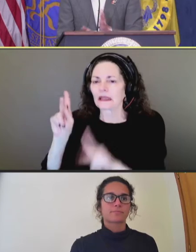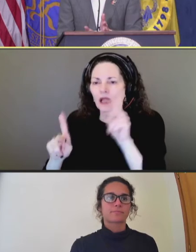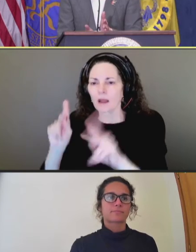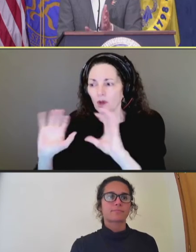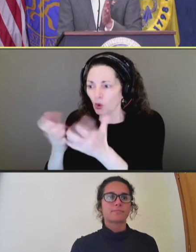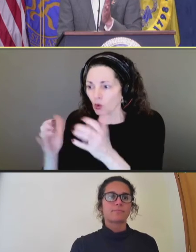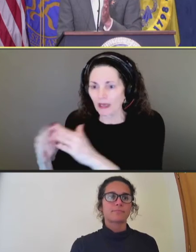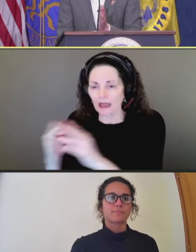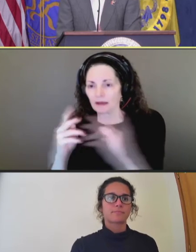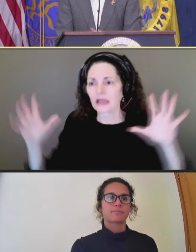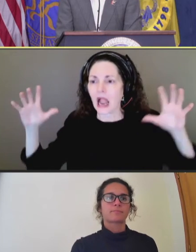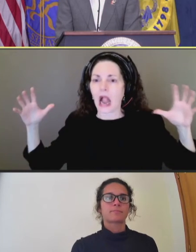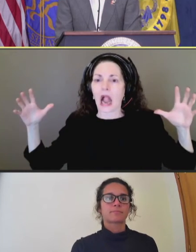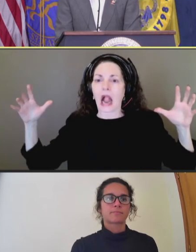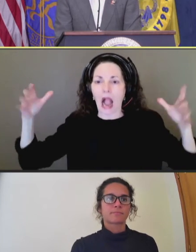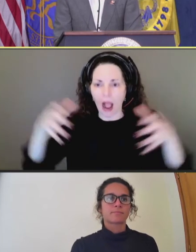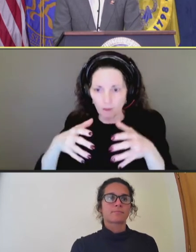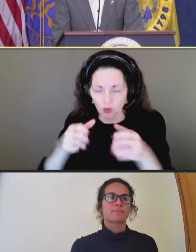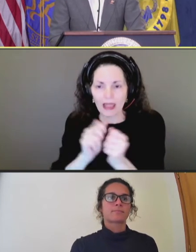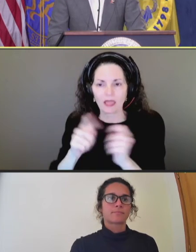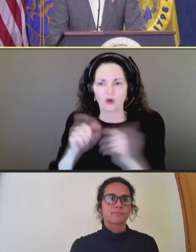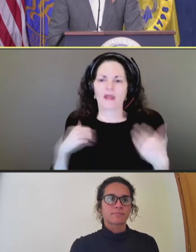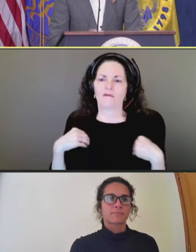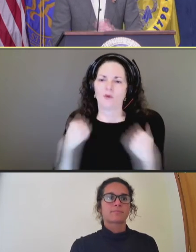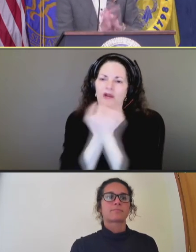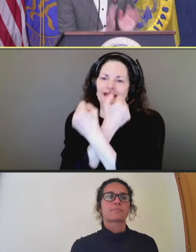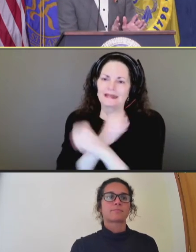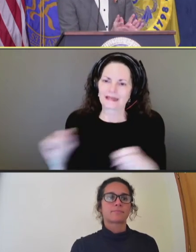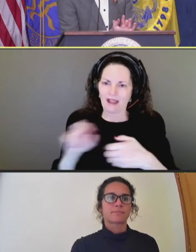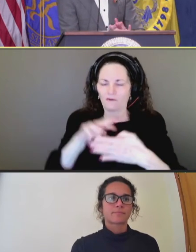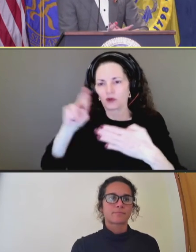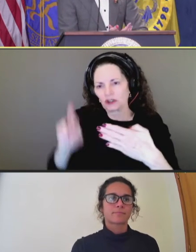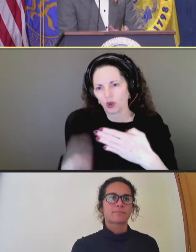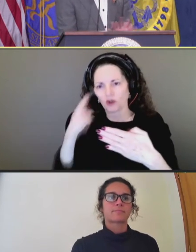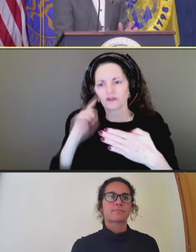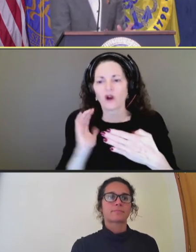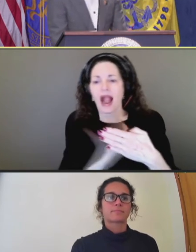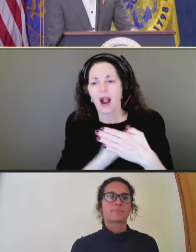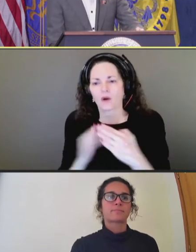safer outcomes for our community. So, I know that wasn't a part of the presentation here,